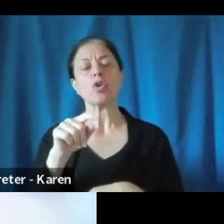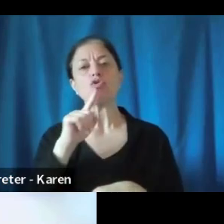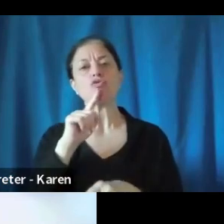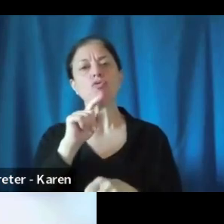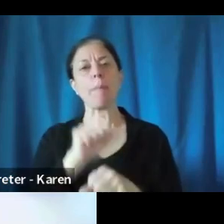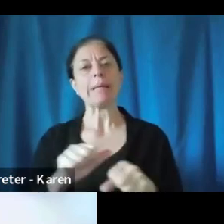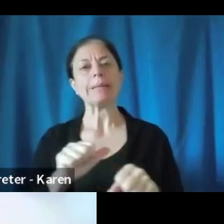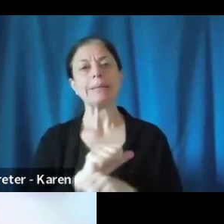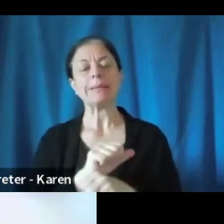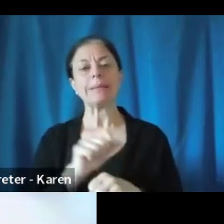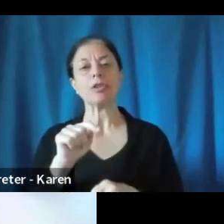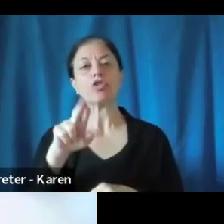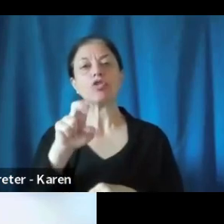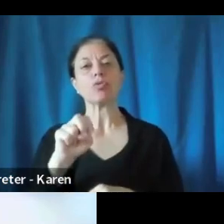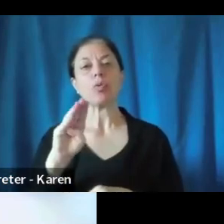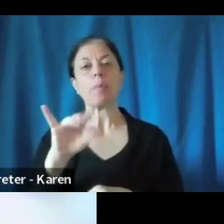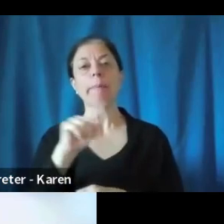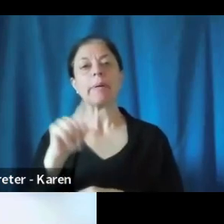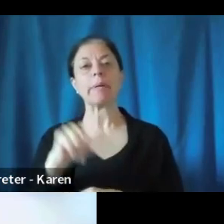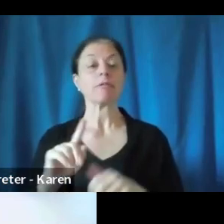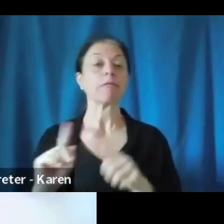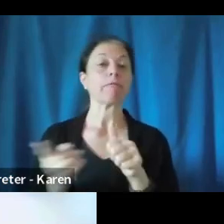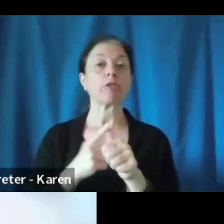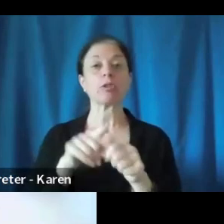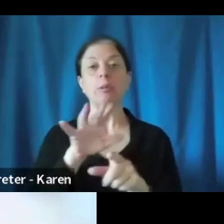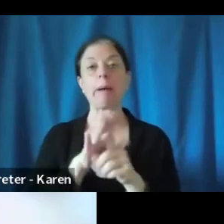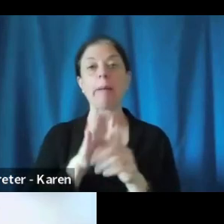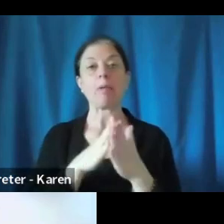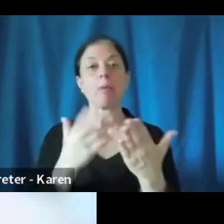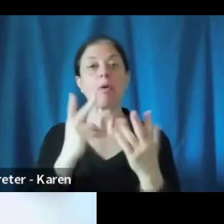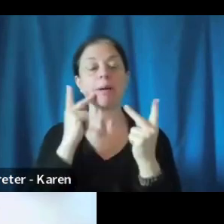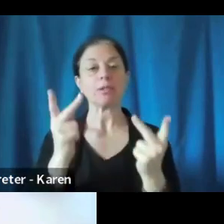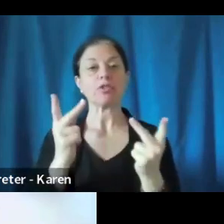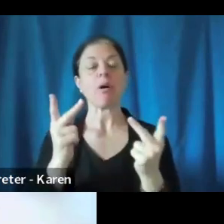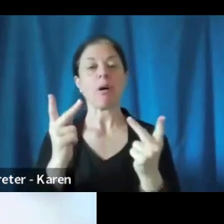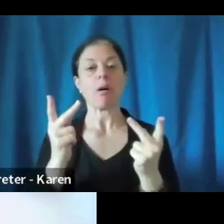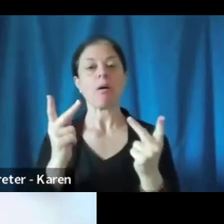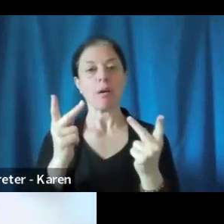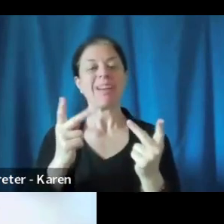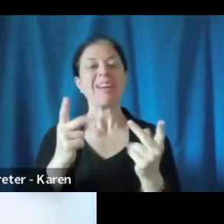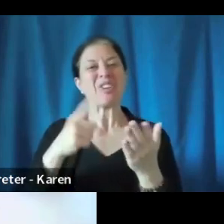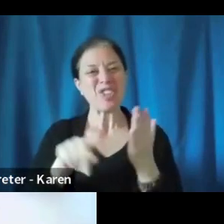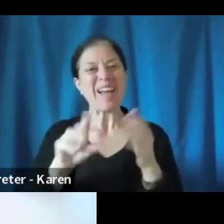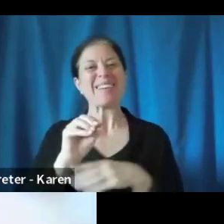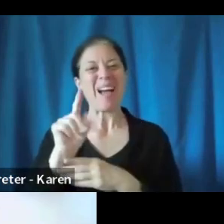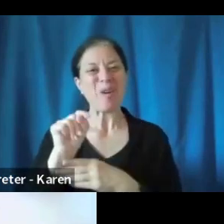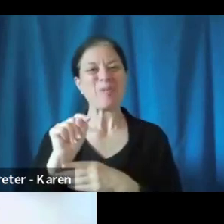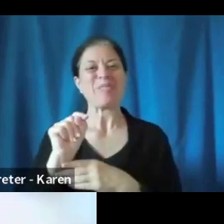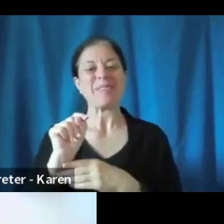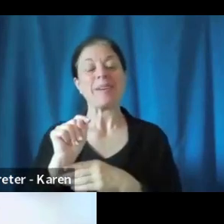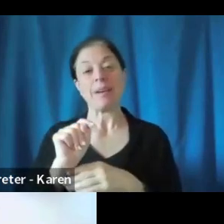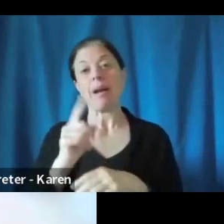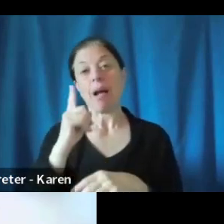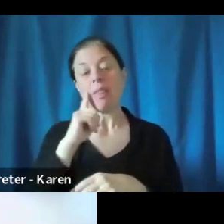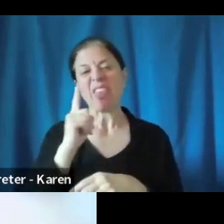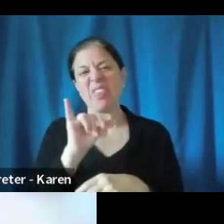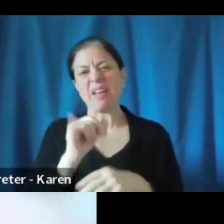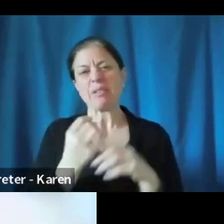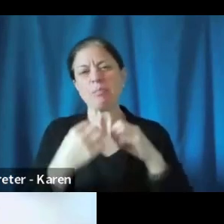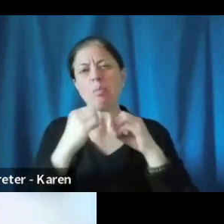then the only one I saw really in the mainstream was "True Biz" this